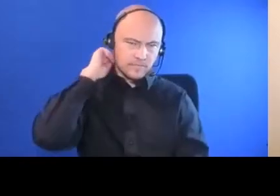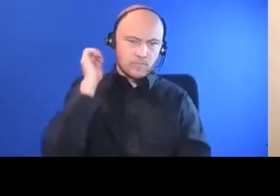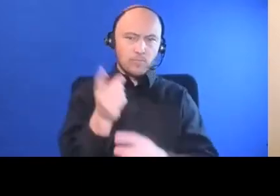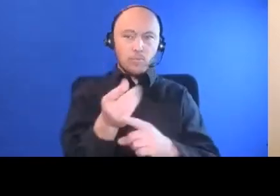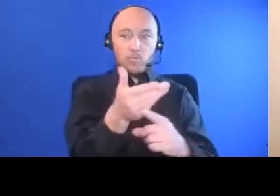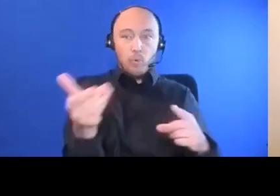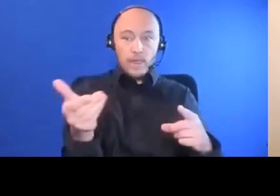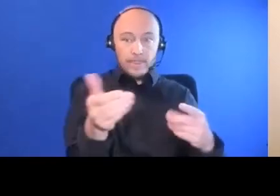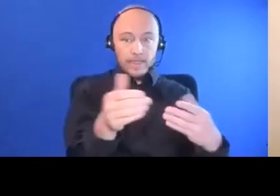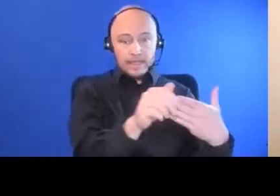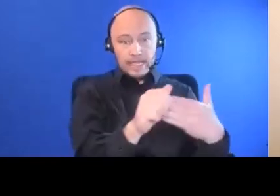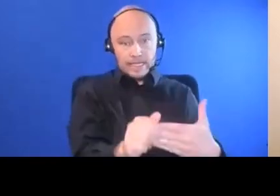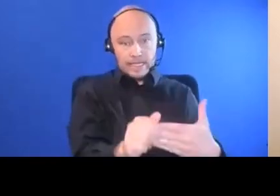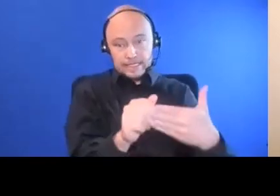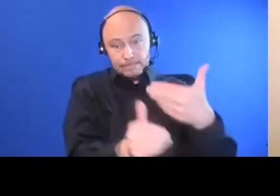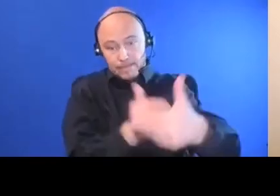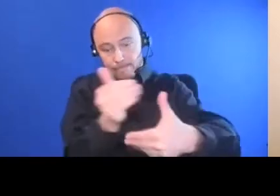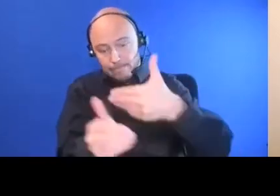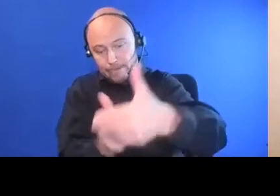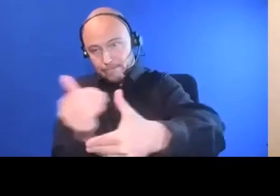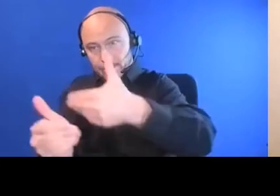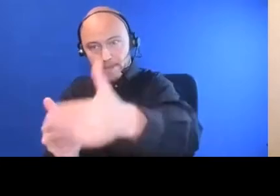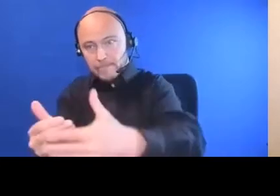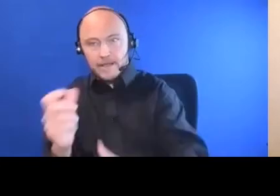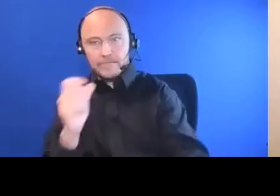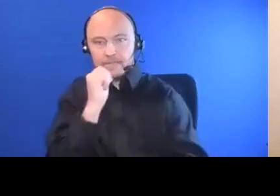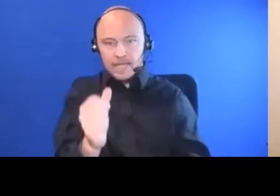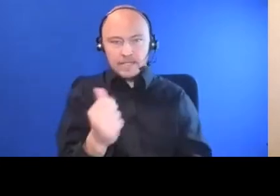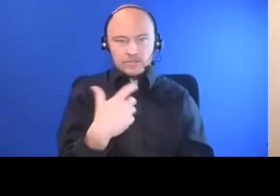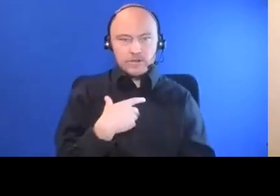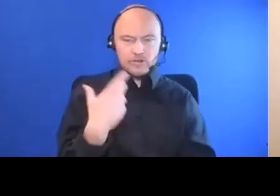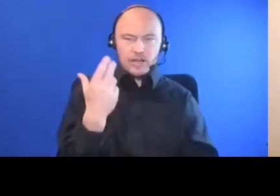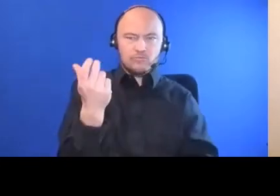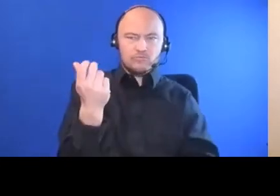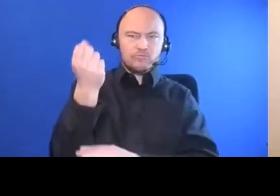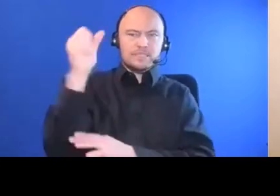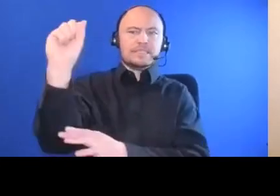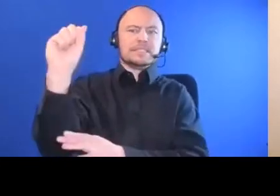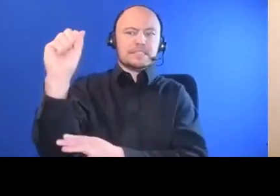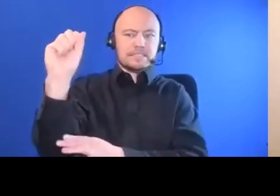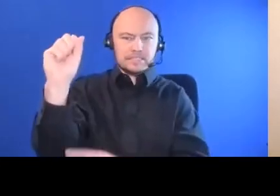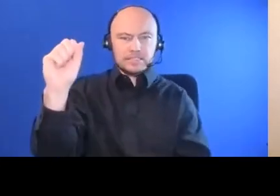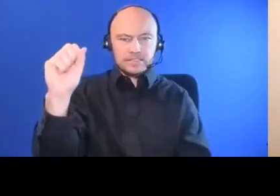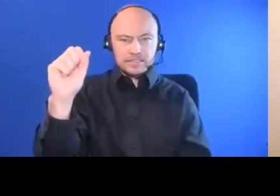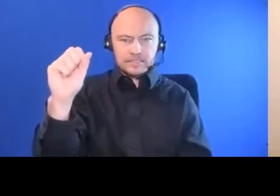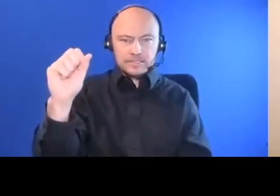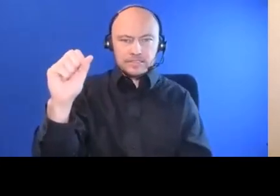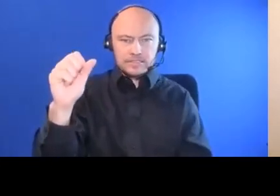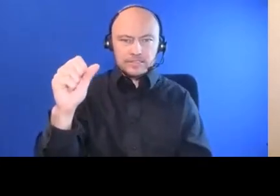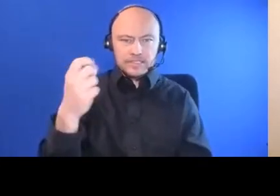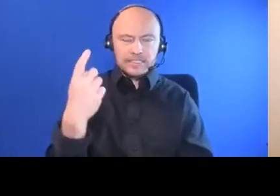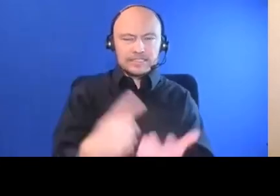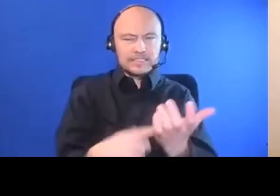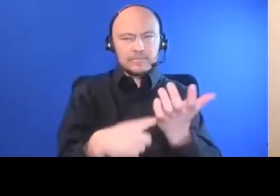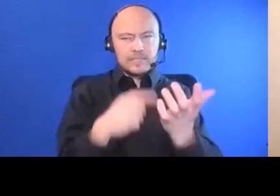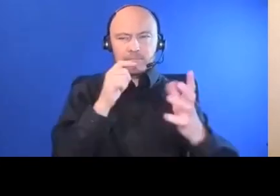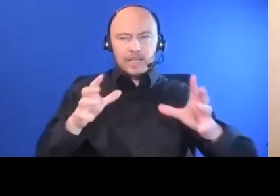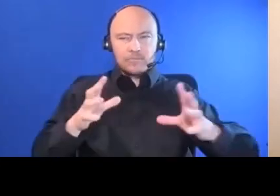in a linear way. So, I definitely resist that and that's not always received as intentional